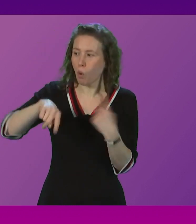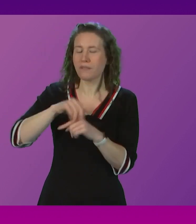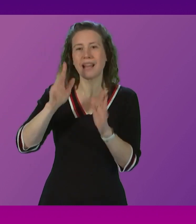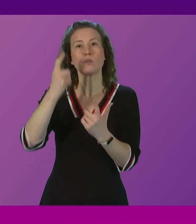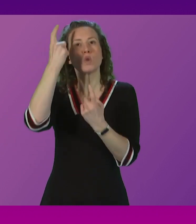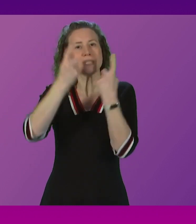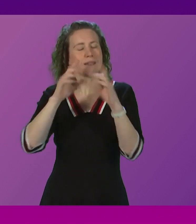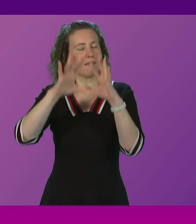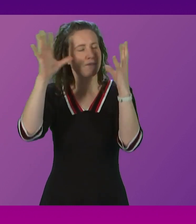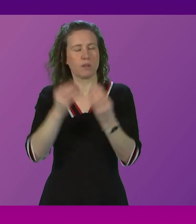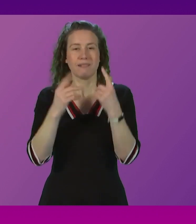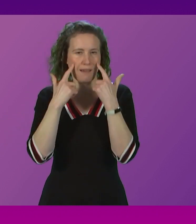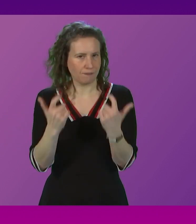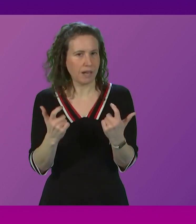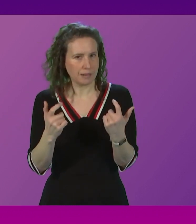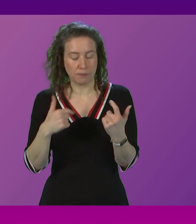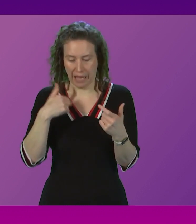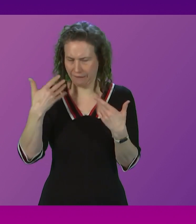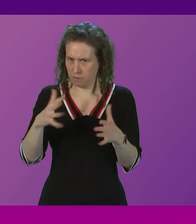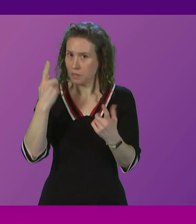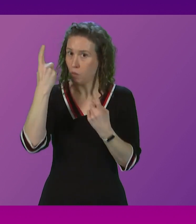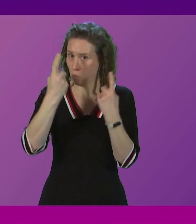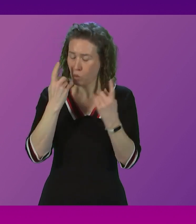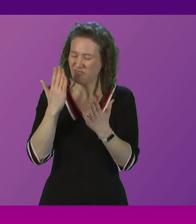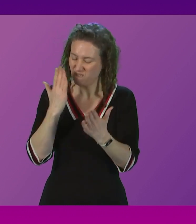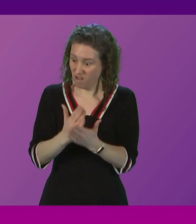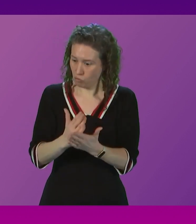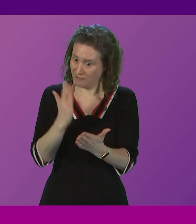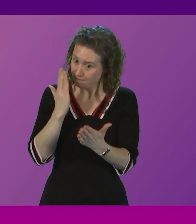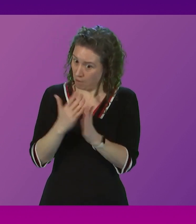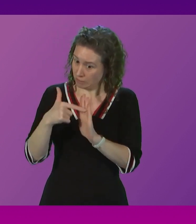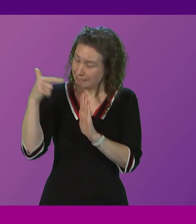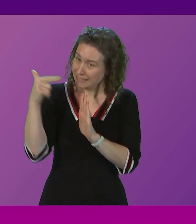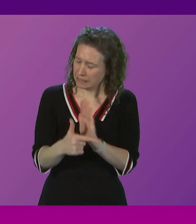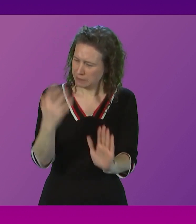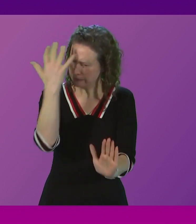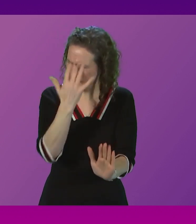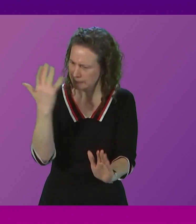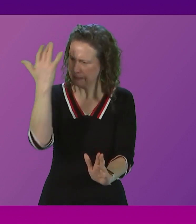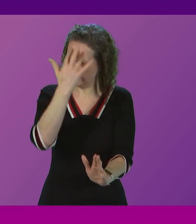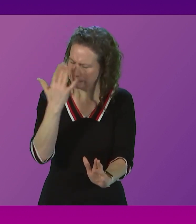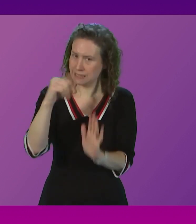such matters carefully. I have thought very deeply about all these issues for a long time,